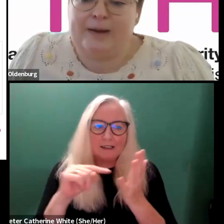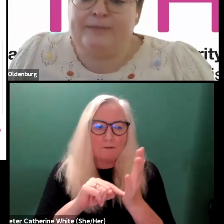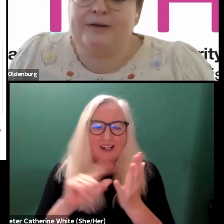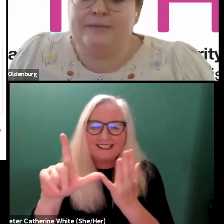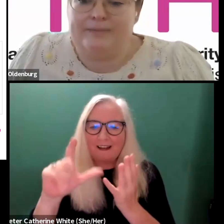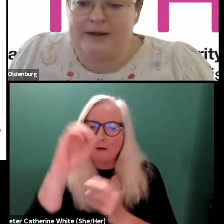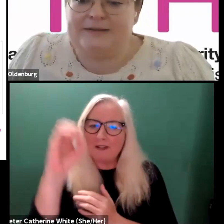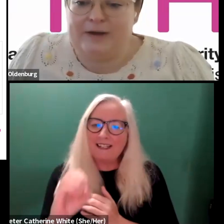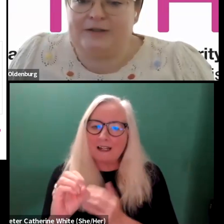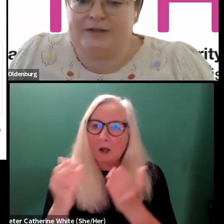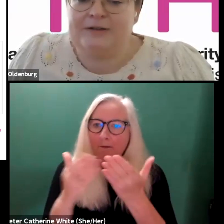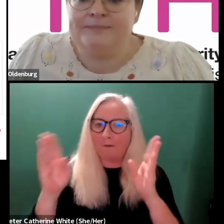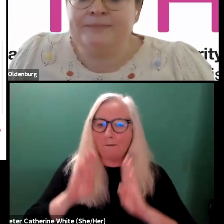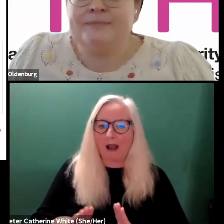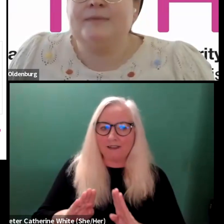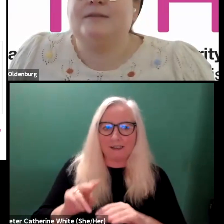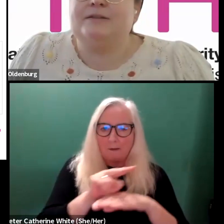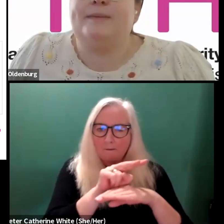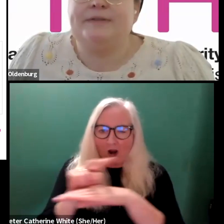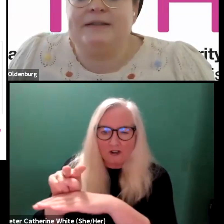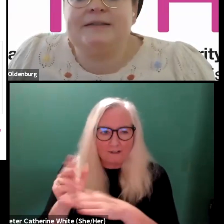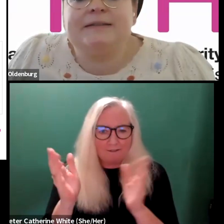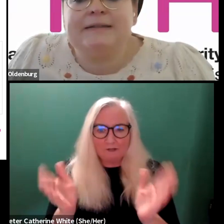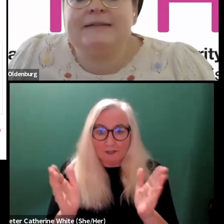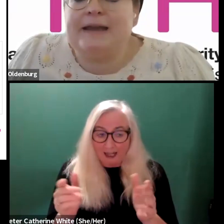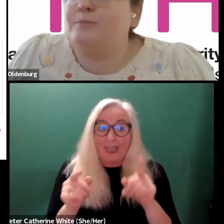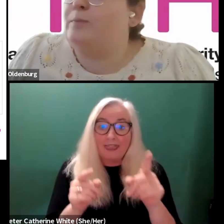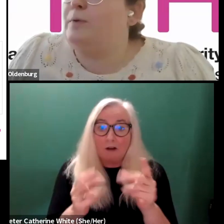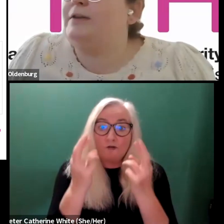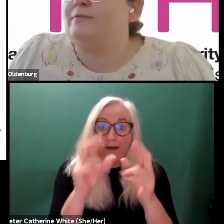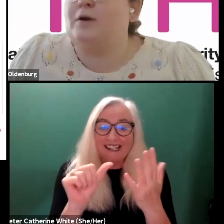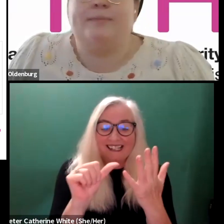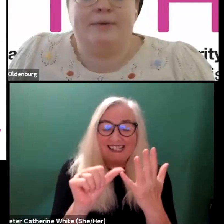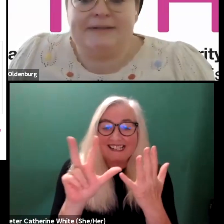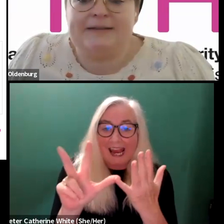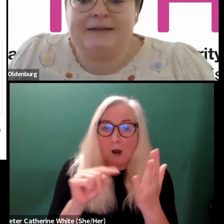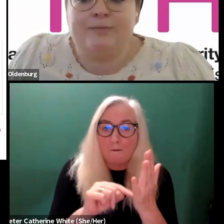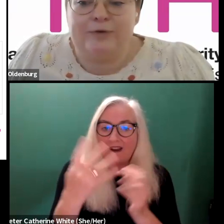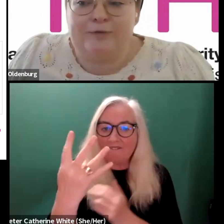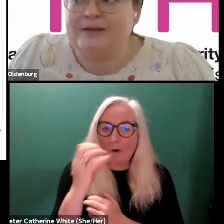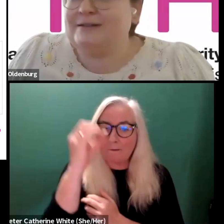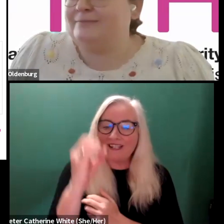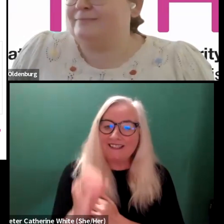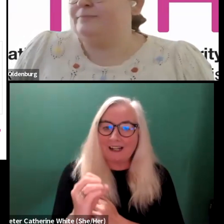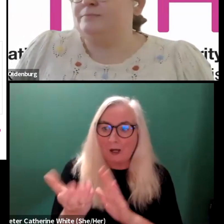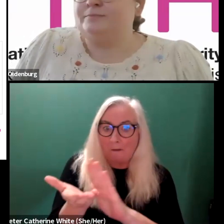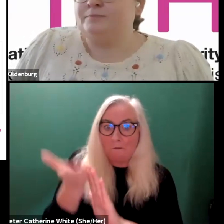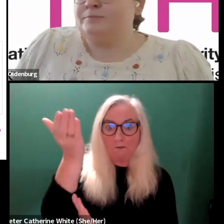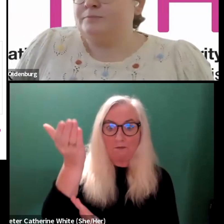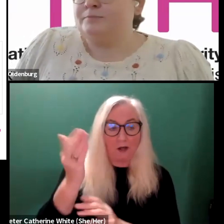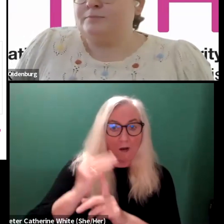This represents a 68.4% improvement.